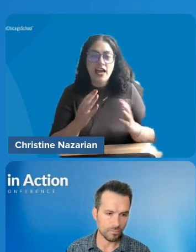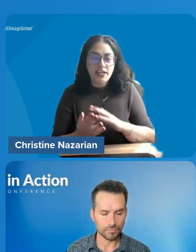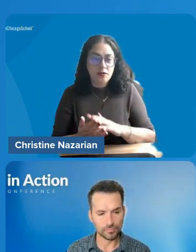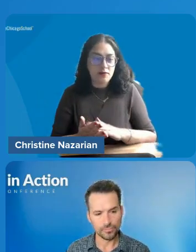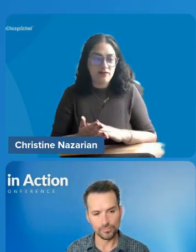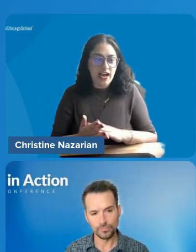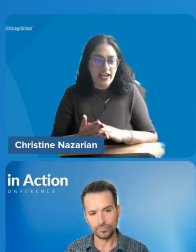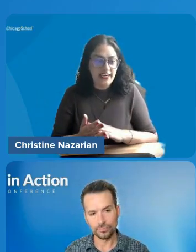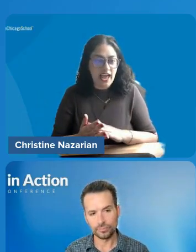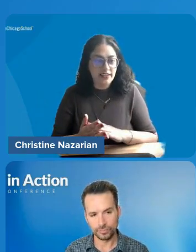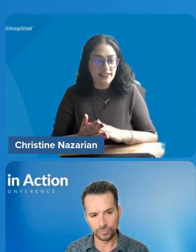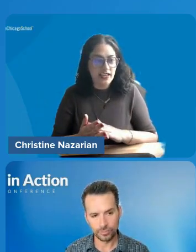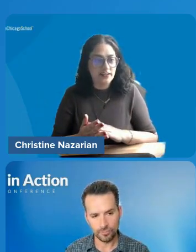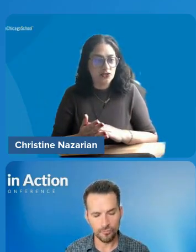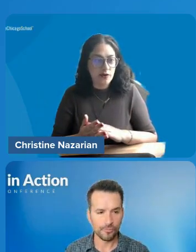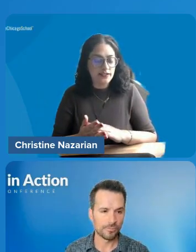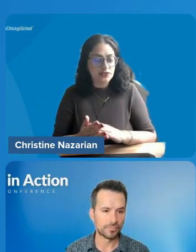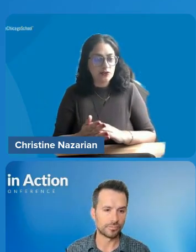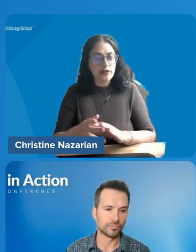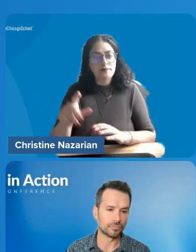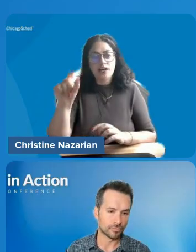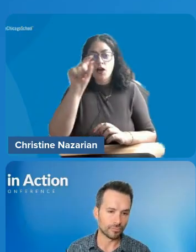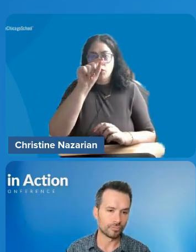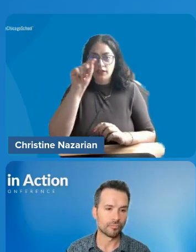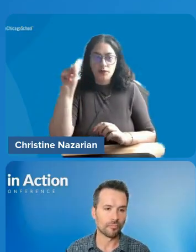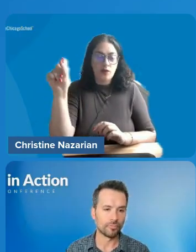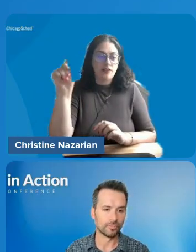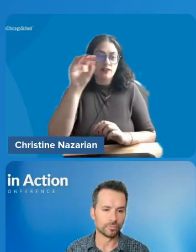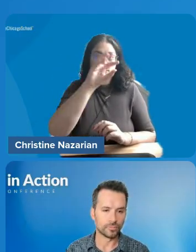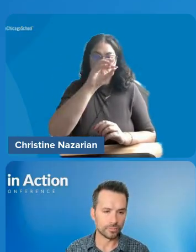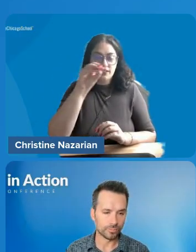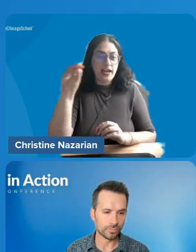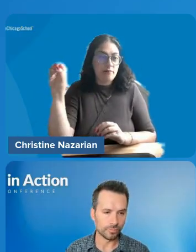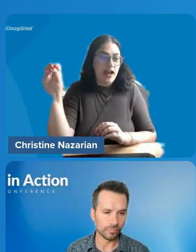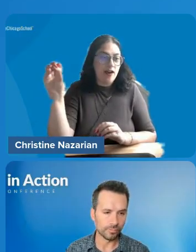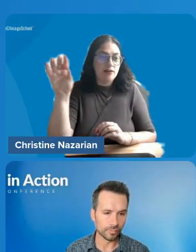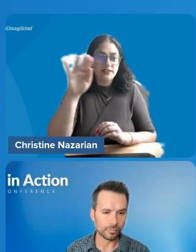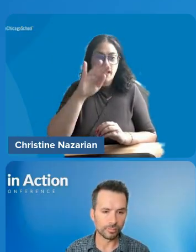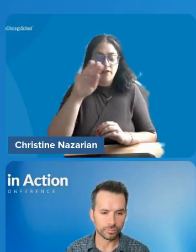It'll provide an annotated transcript. Well, it will type out every